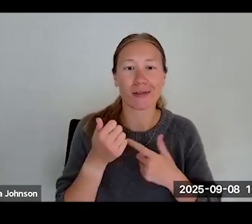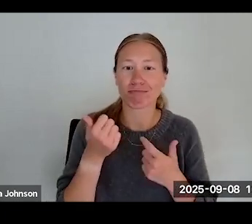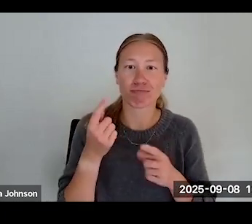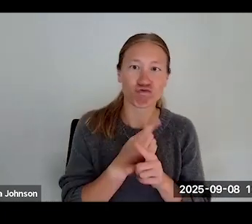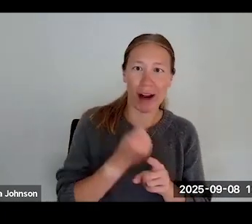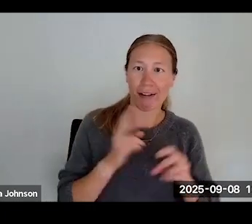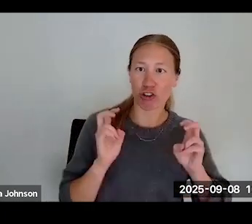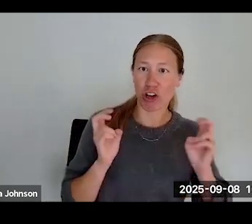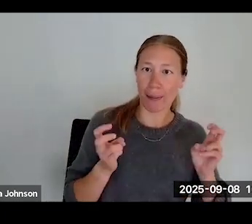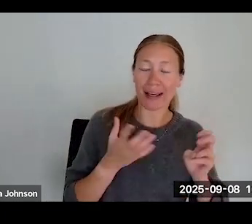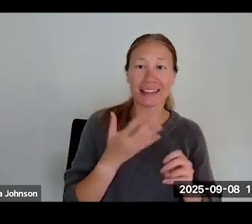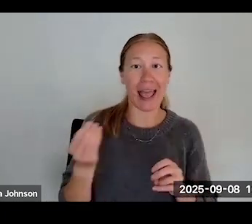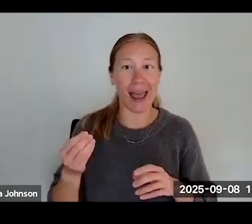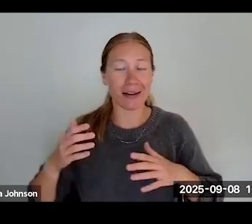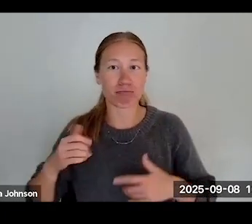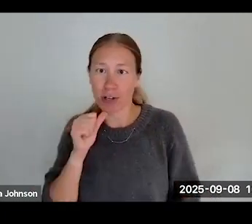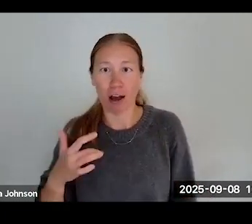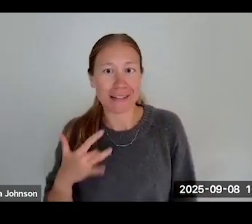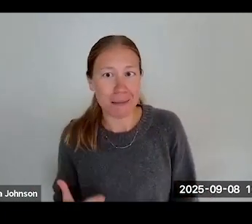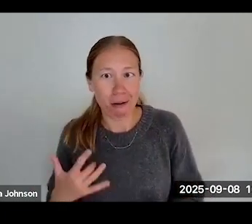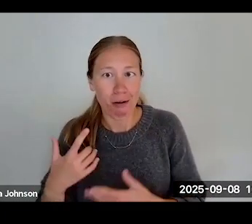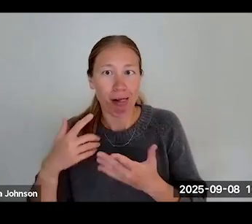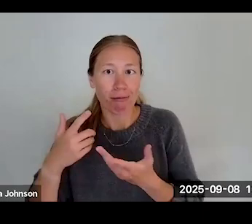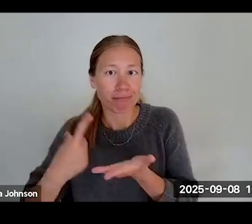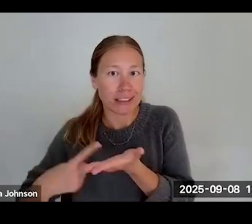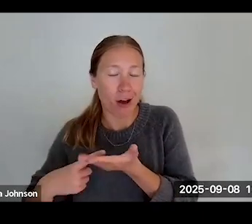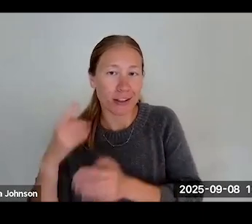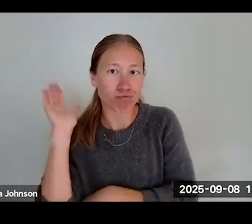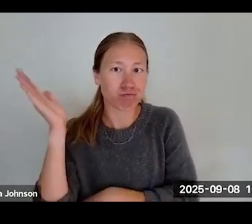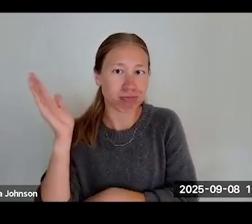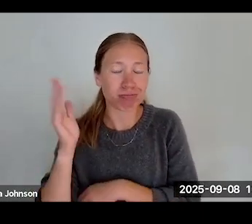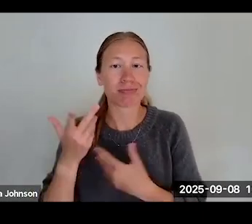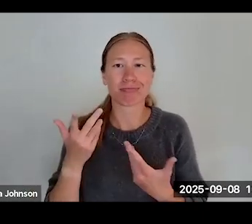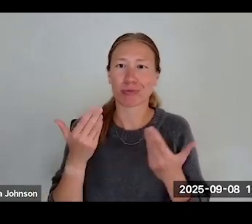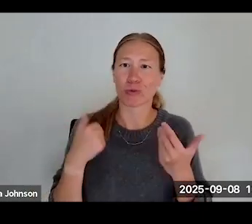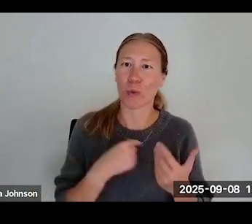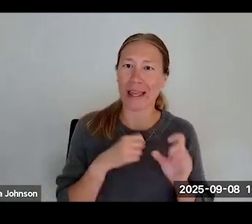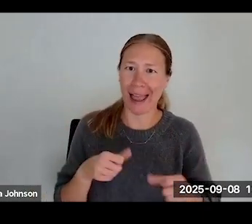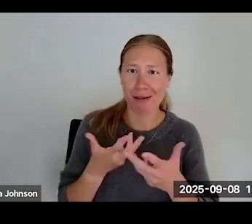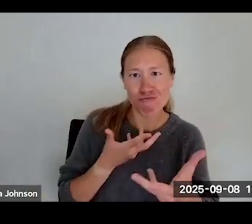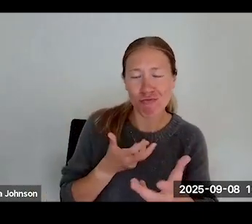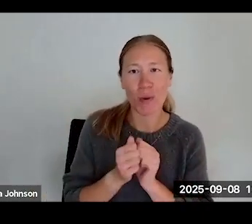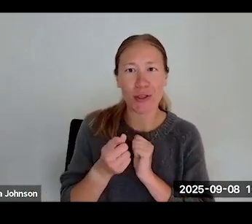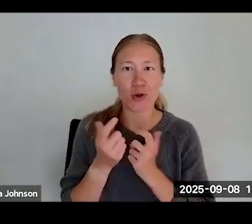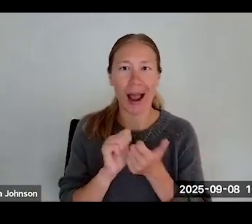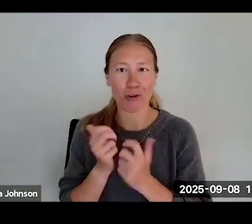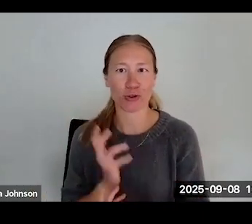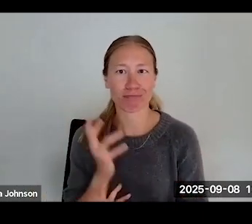as well as topics that we don't typically cover. And we'll get back in touch with you to figure out what we can do and how we can customize our content to the group that you wanna bring us in